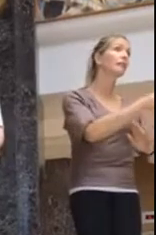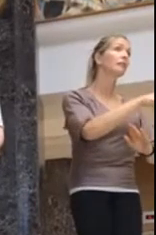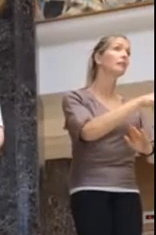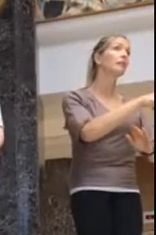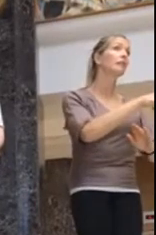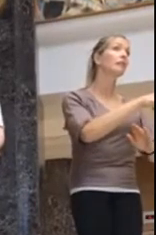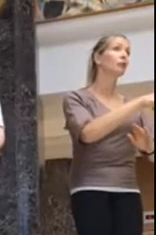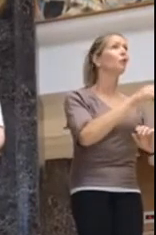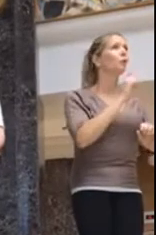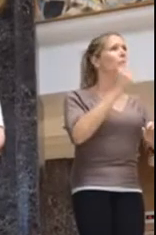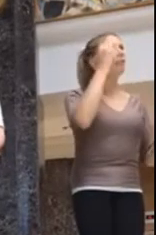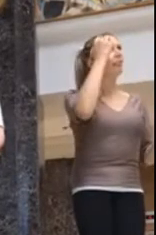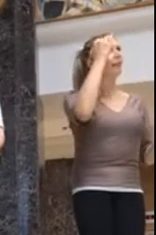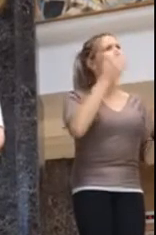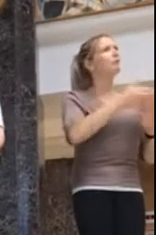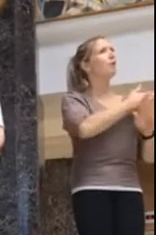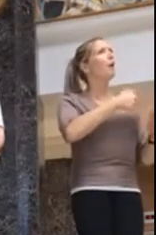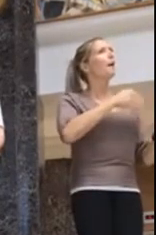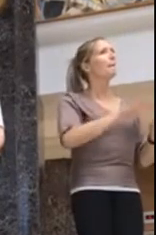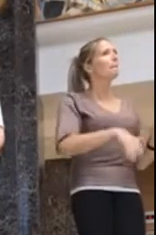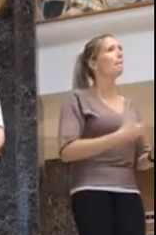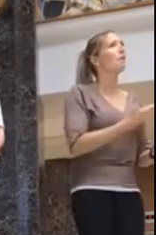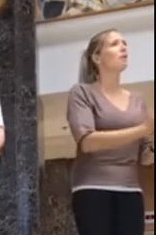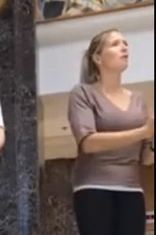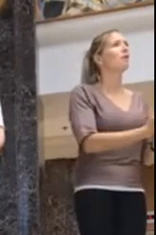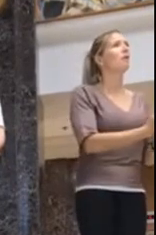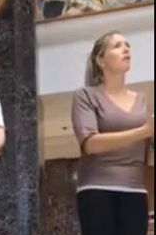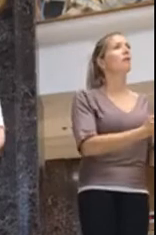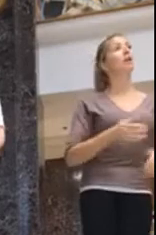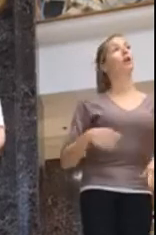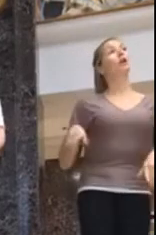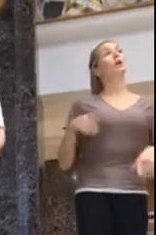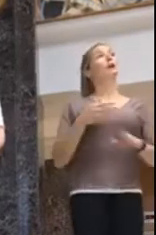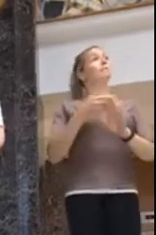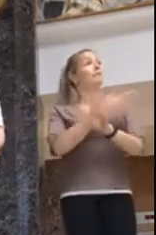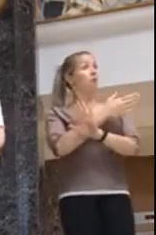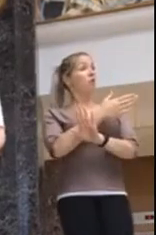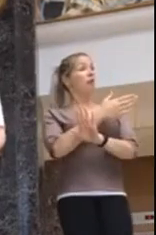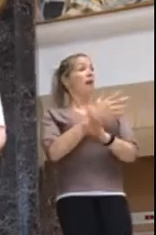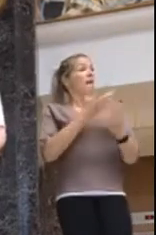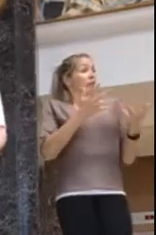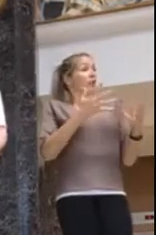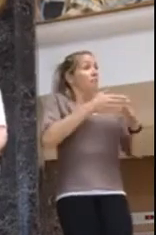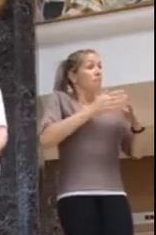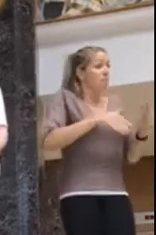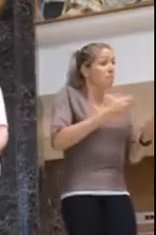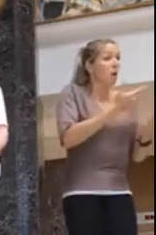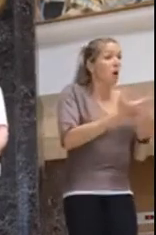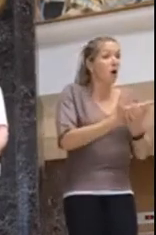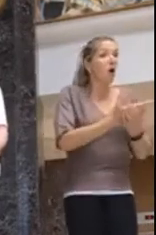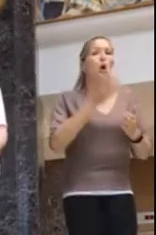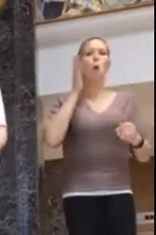about is am I going to have to file a human rights complaint? I'm sorry, it's an emotional